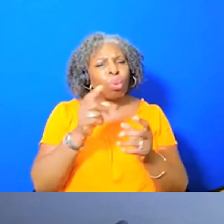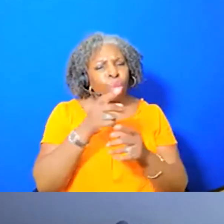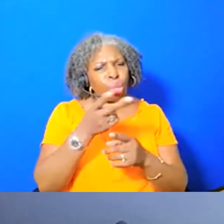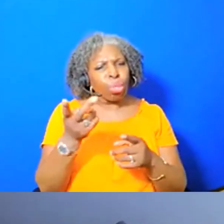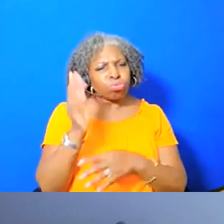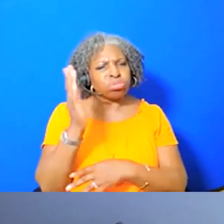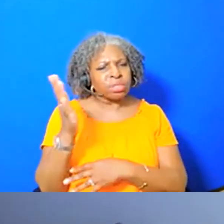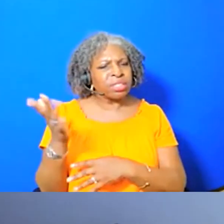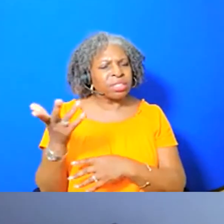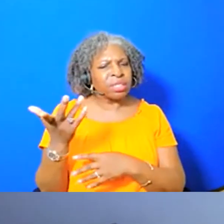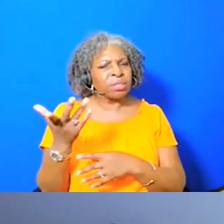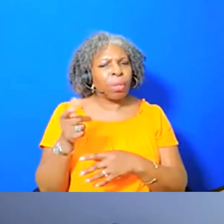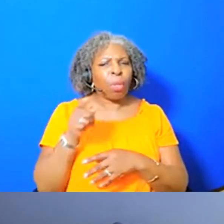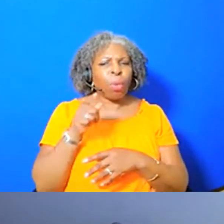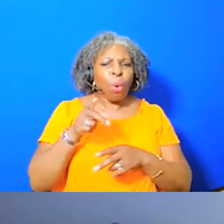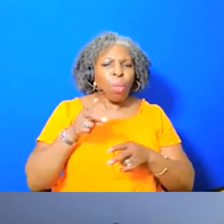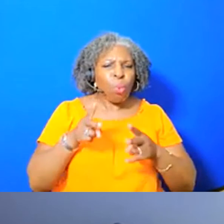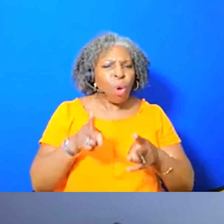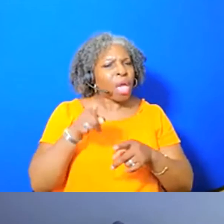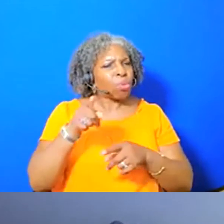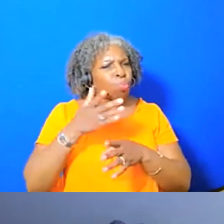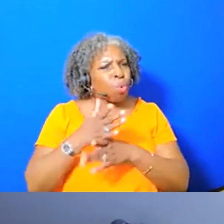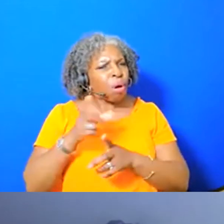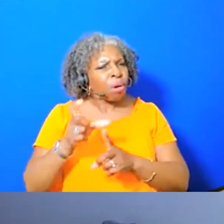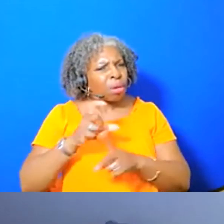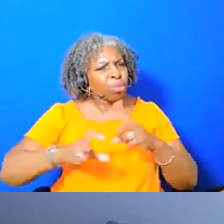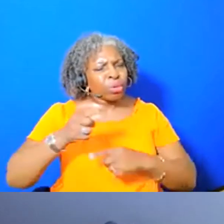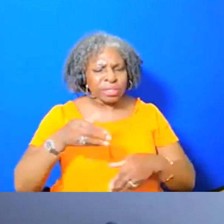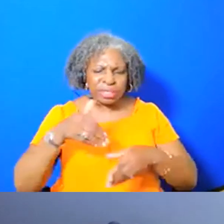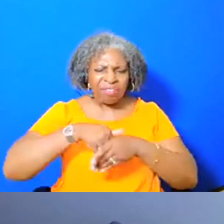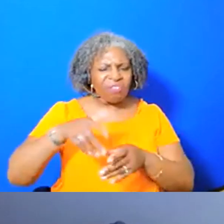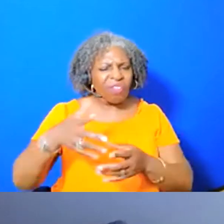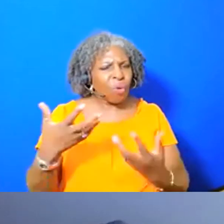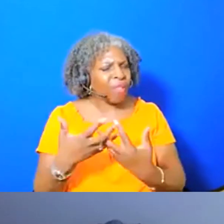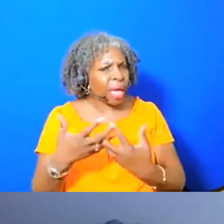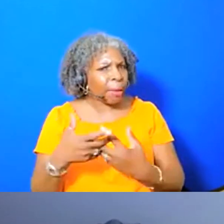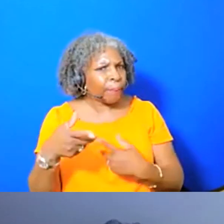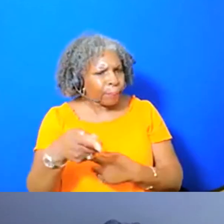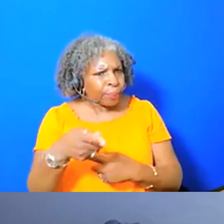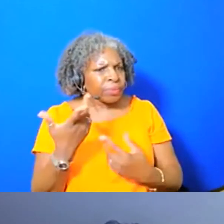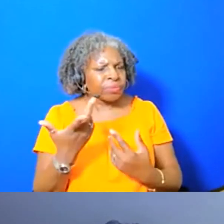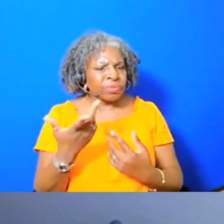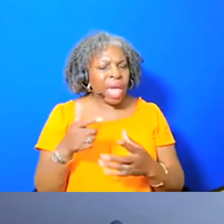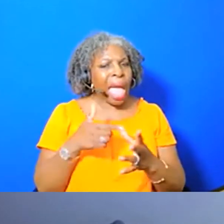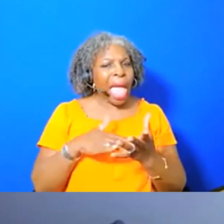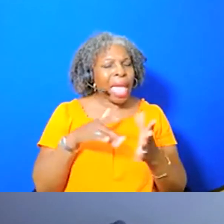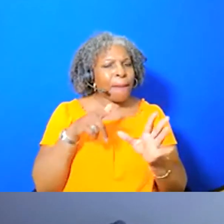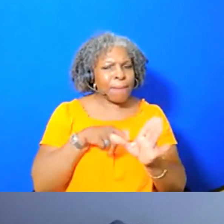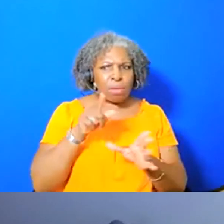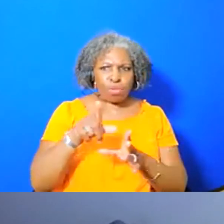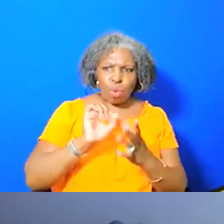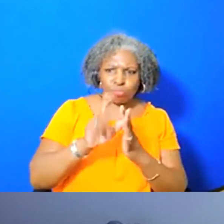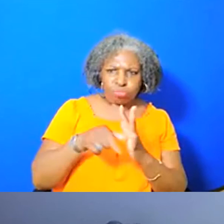the kind of way that you're working with the community and kind of creating an energy, because from Amy's project, you were describing it that you started,